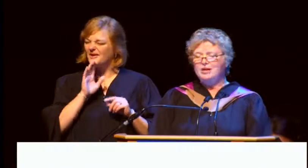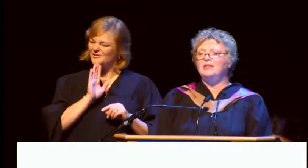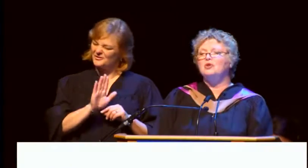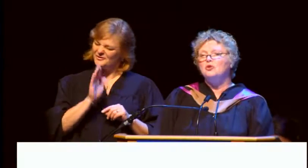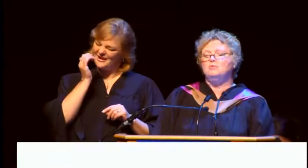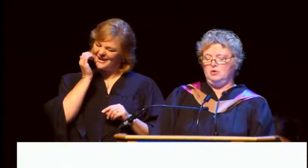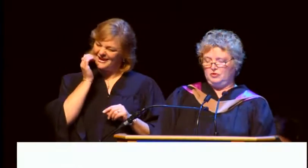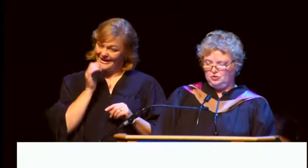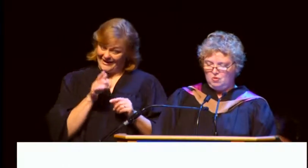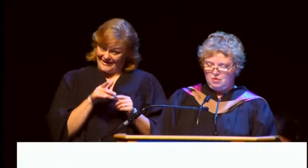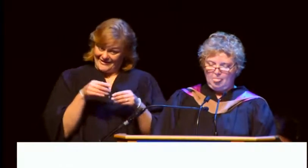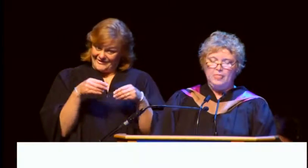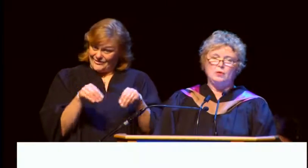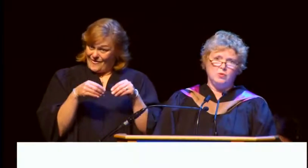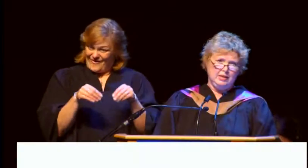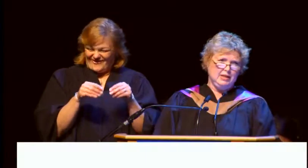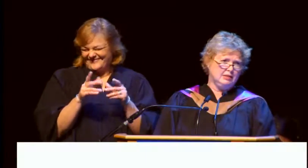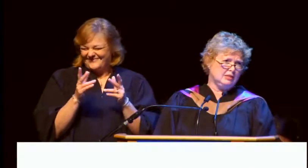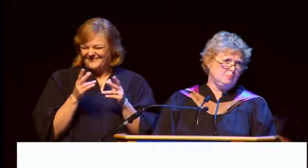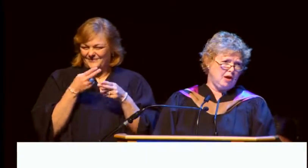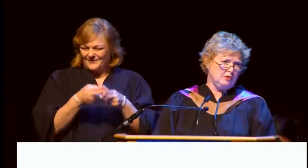AT THE COOKBOOK STORE THAT REALLY INSPIRES.